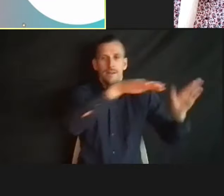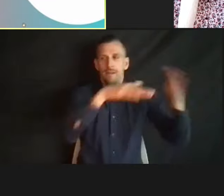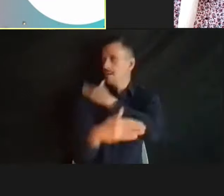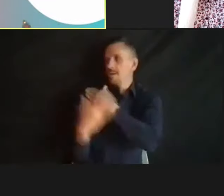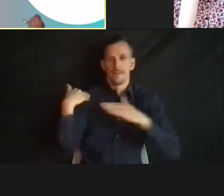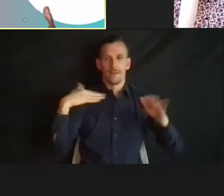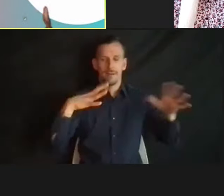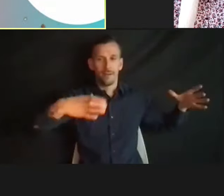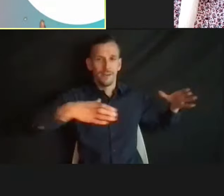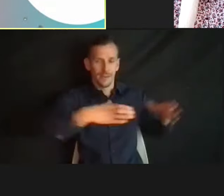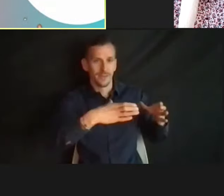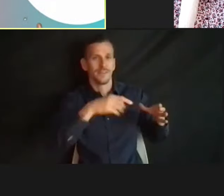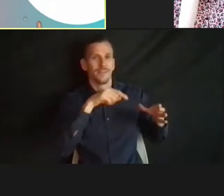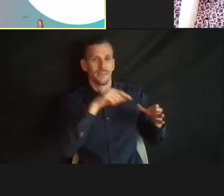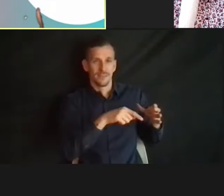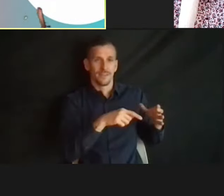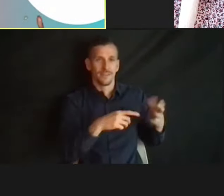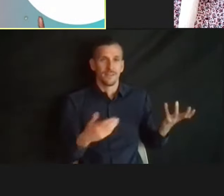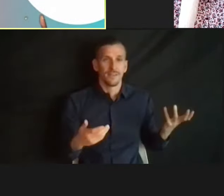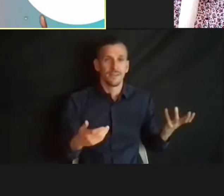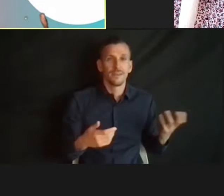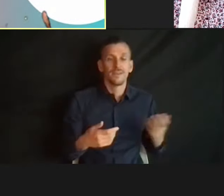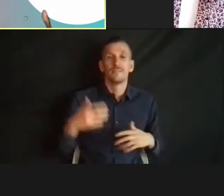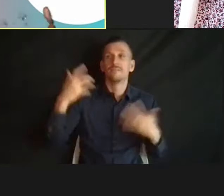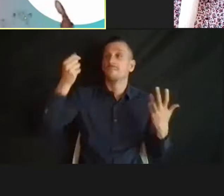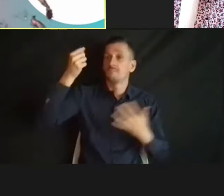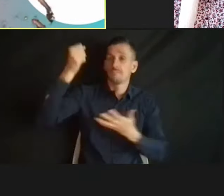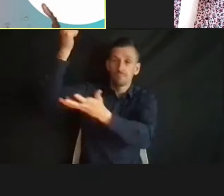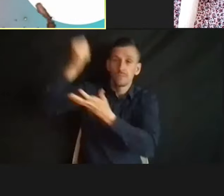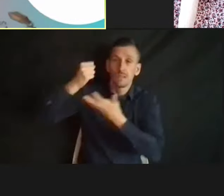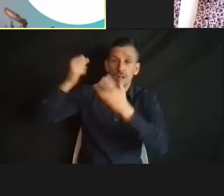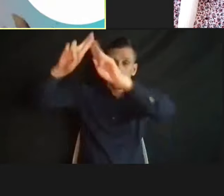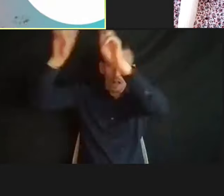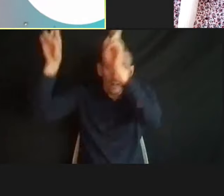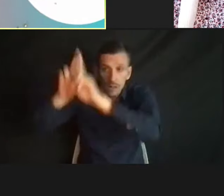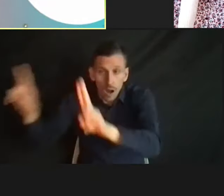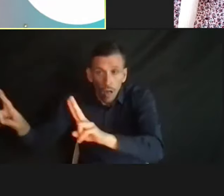a way of linking displacement and climate change clearly